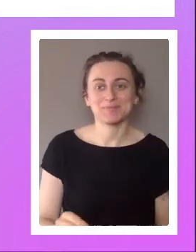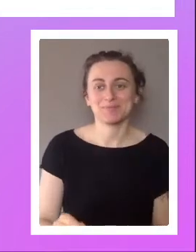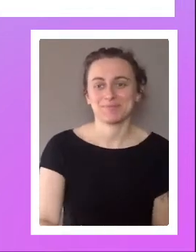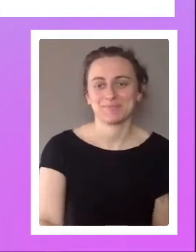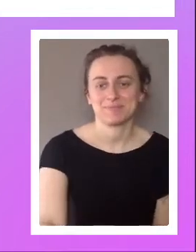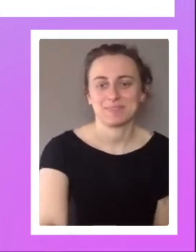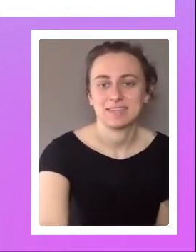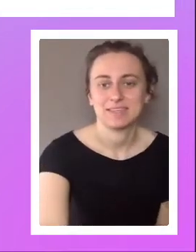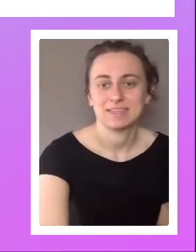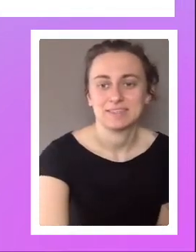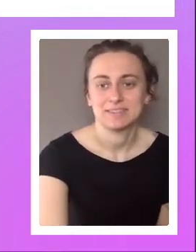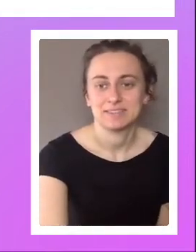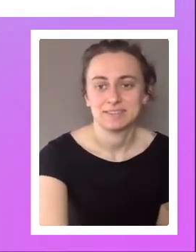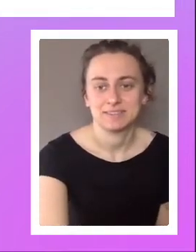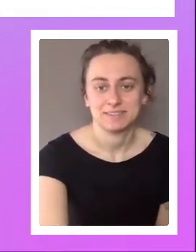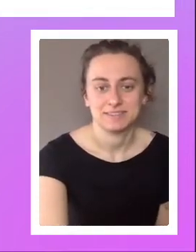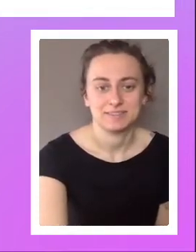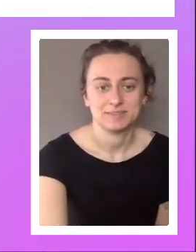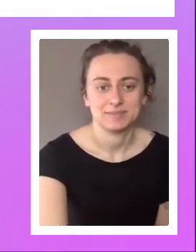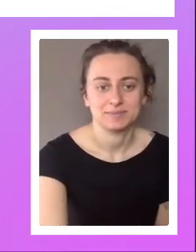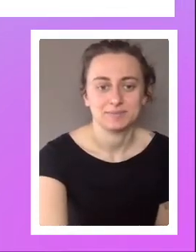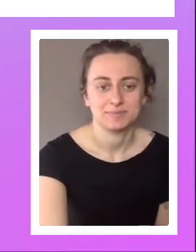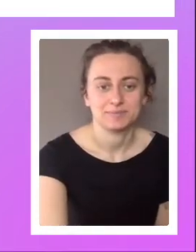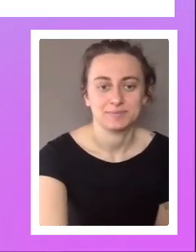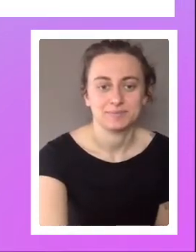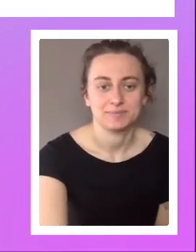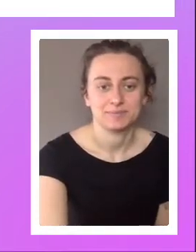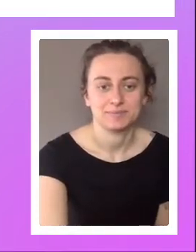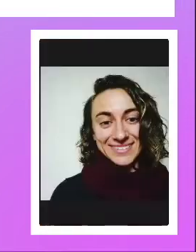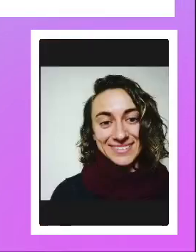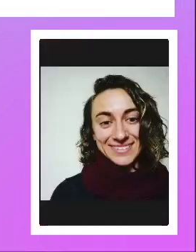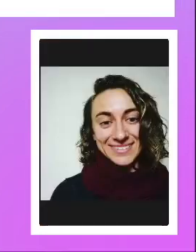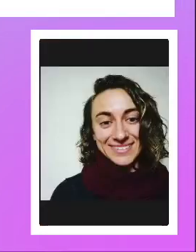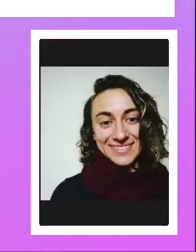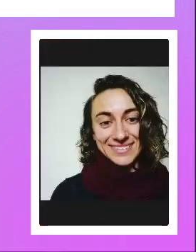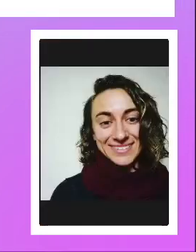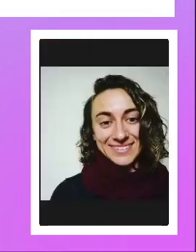I can't over emphasize that it just strikes me